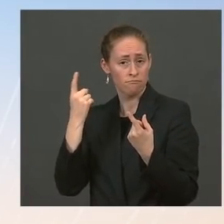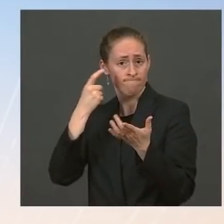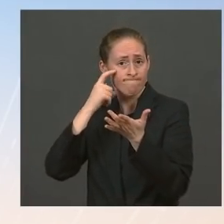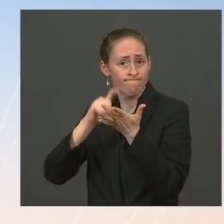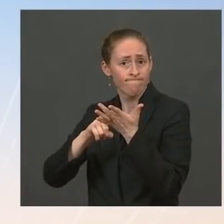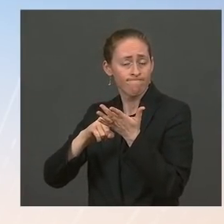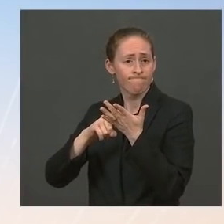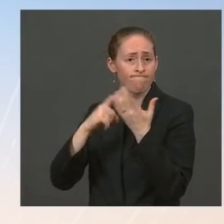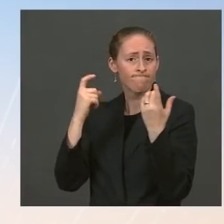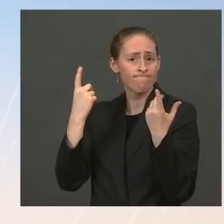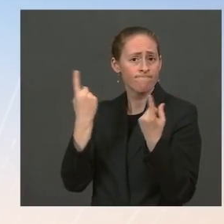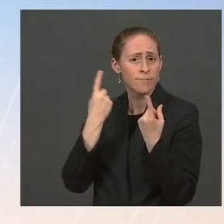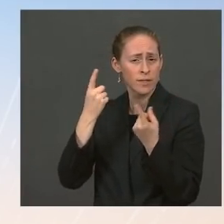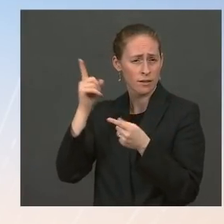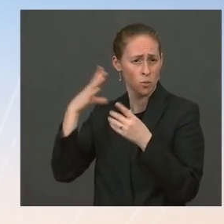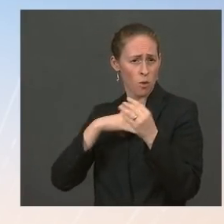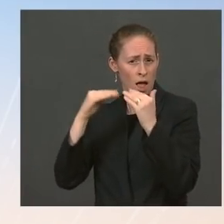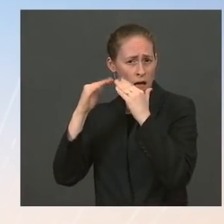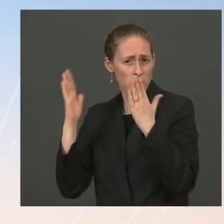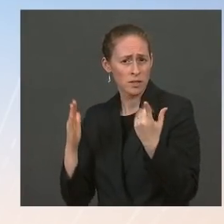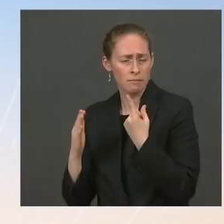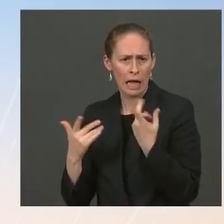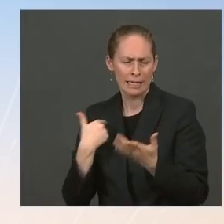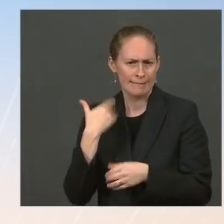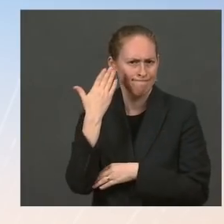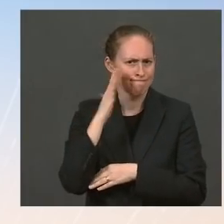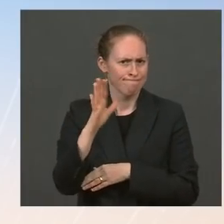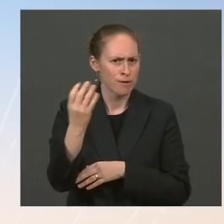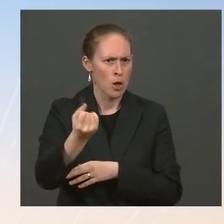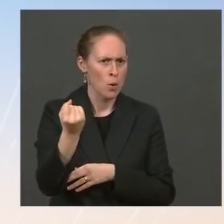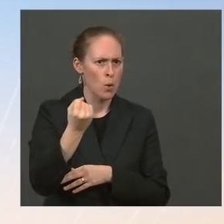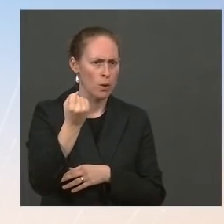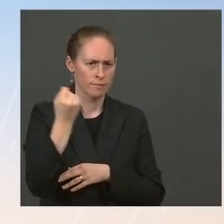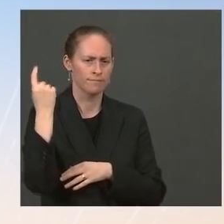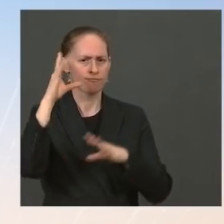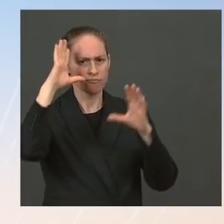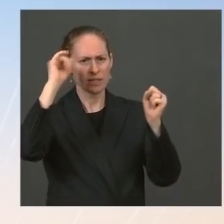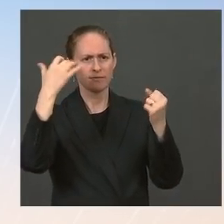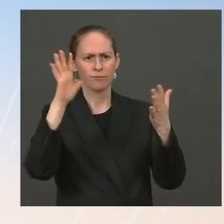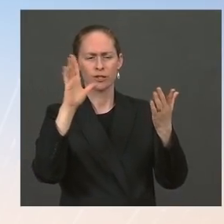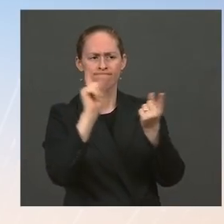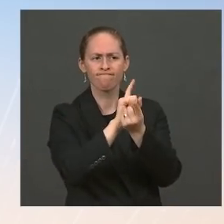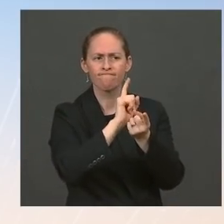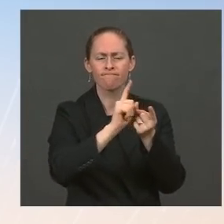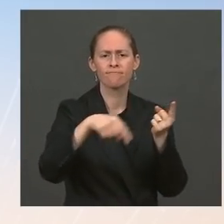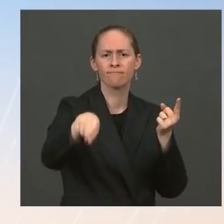As you know, he met many of these families back in August, following what I would still say